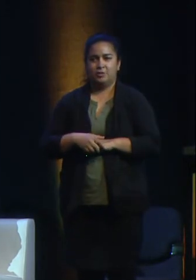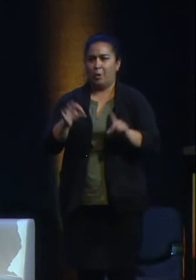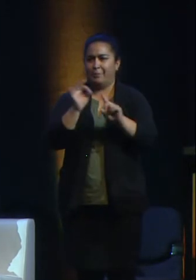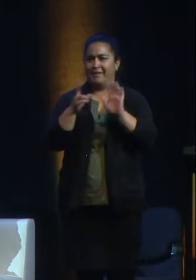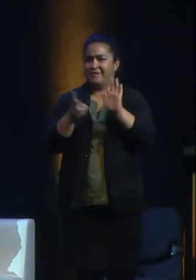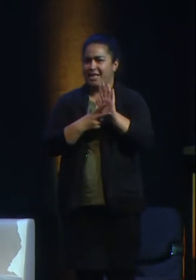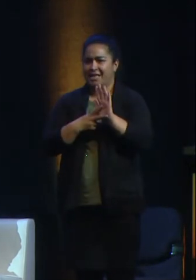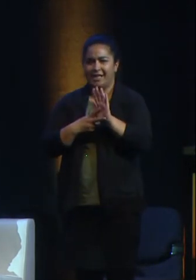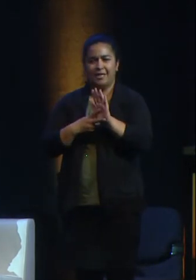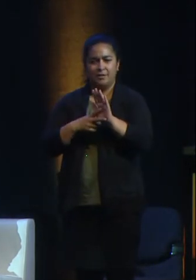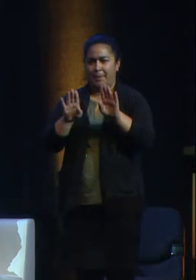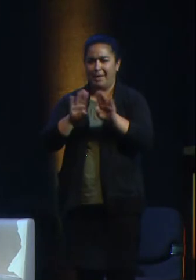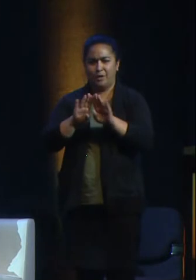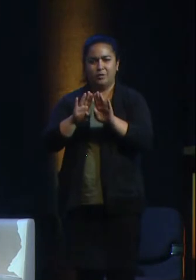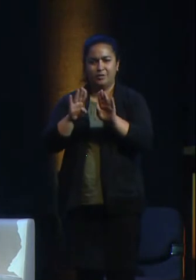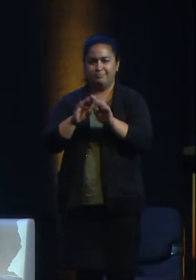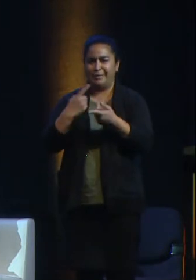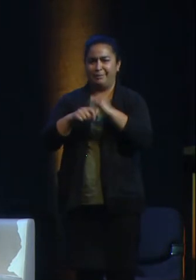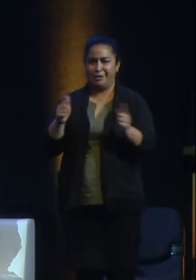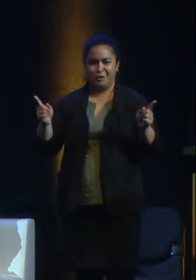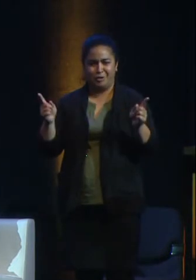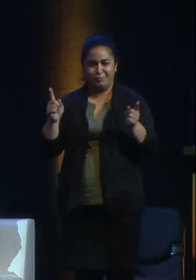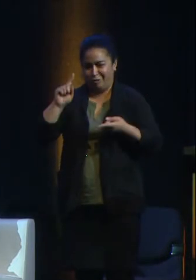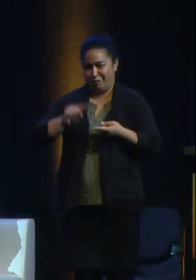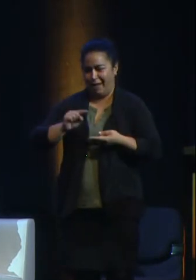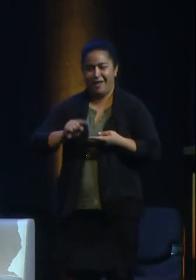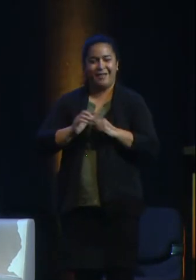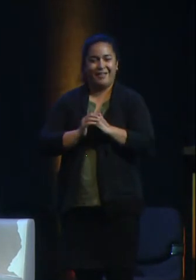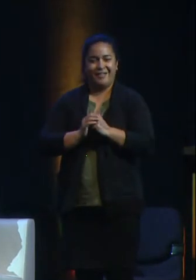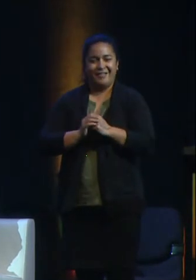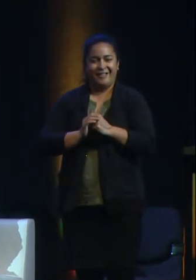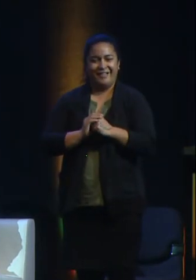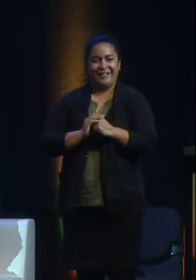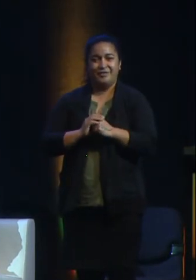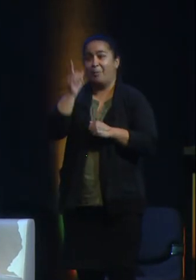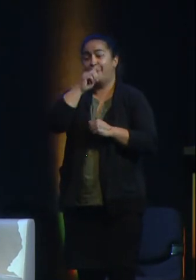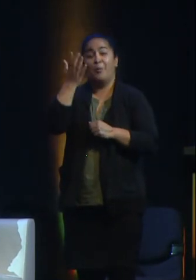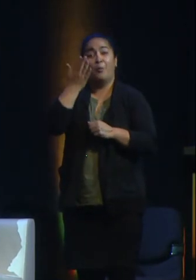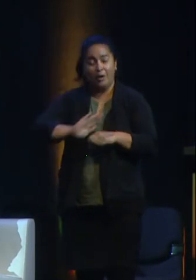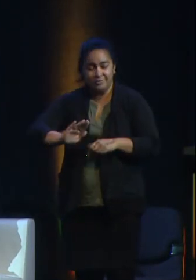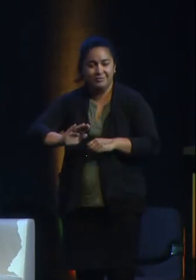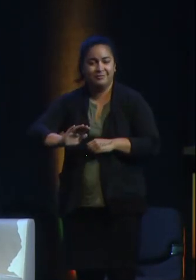panels, are coming down in price, and people want to see solar panels on their buildings.